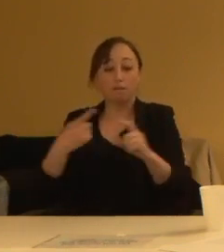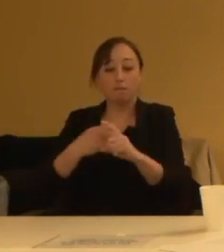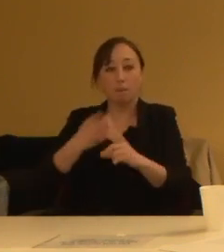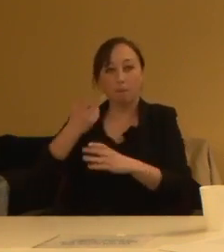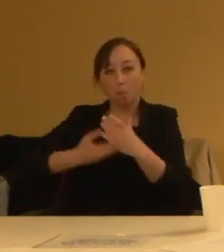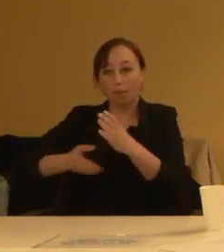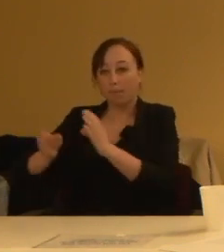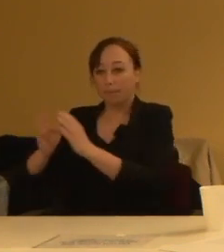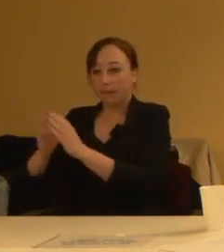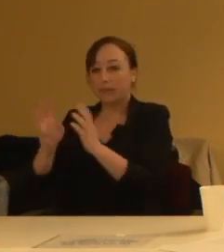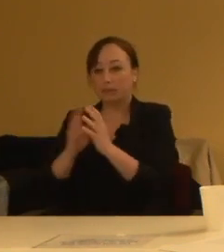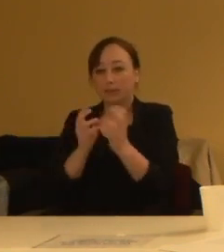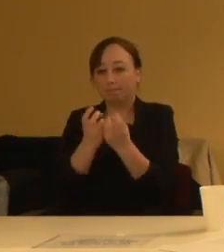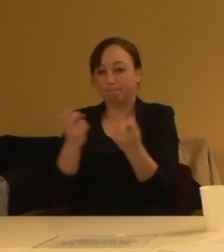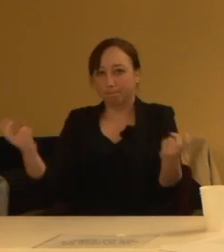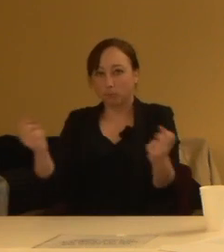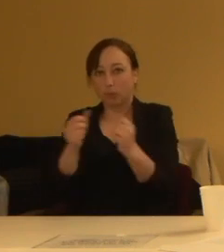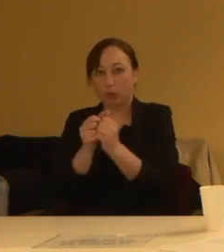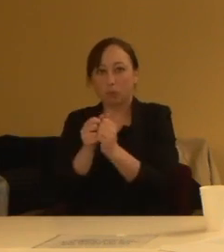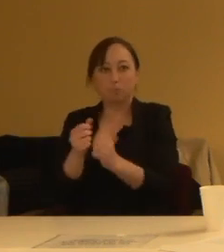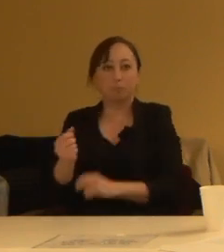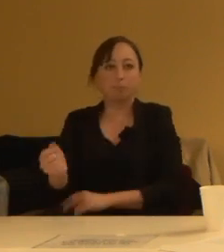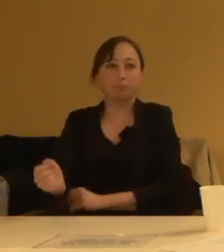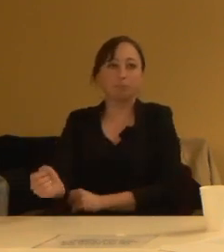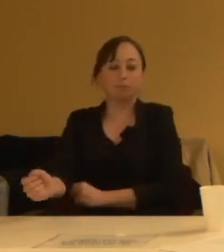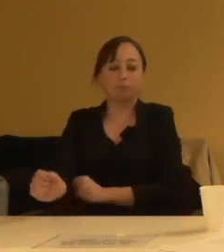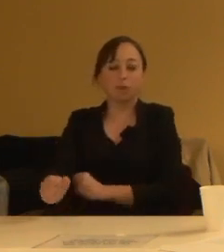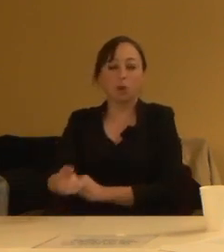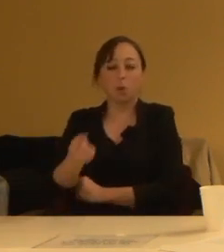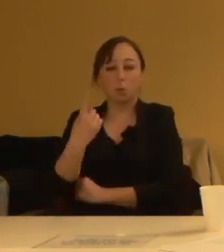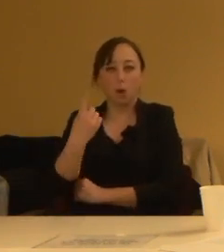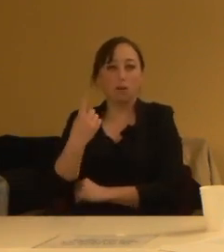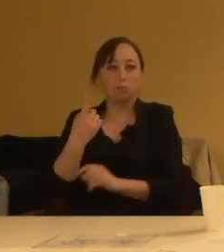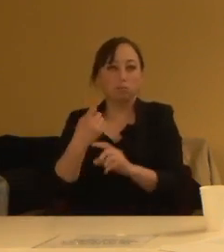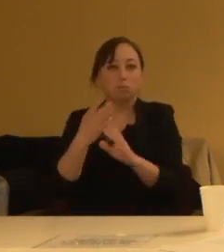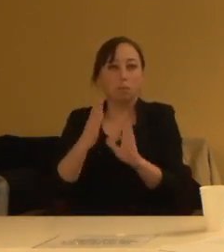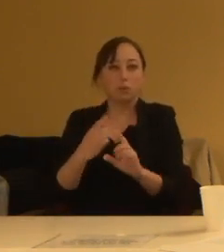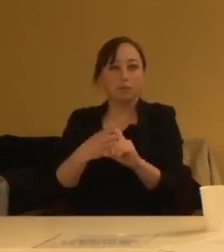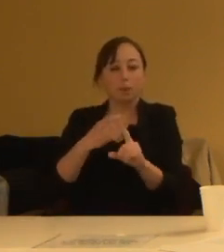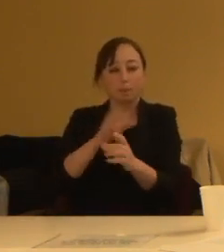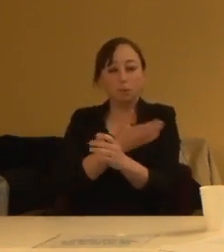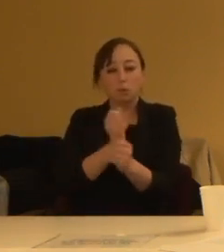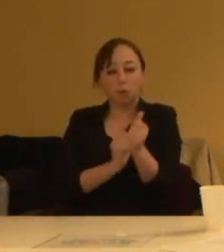and LMDA together. And one of the people from the musical theater side who happens to be a musical theater writer,